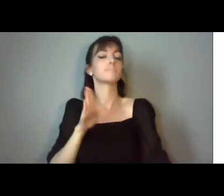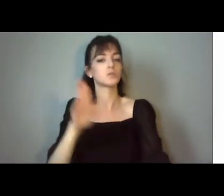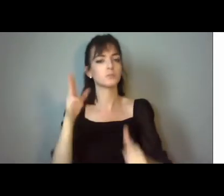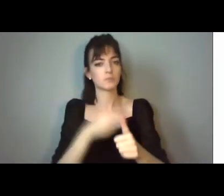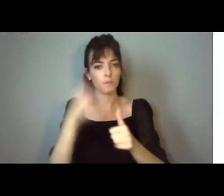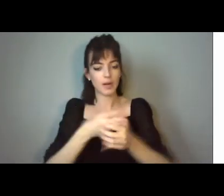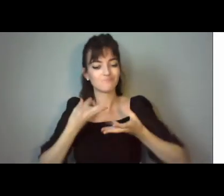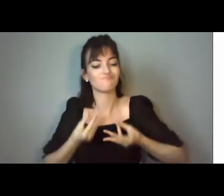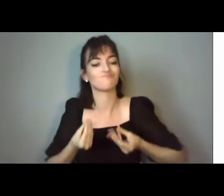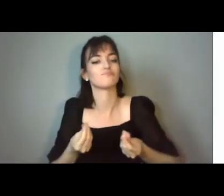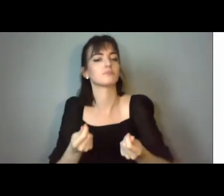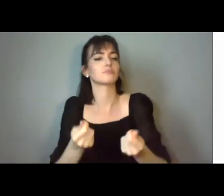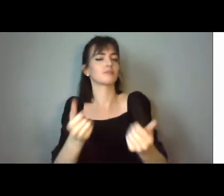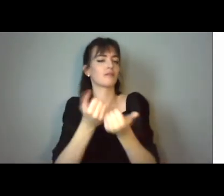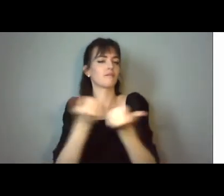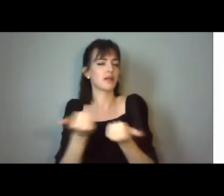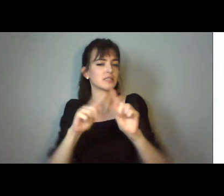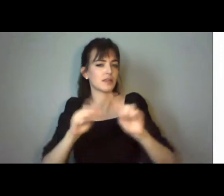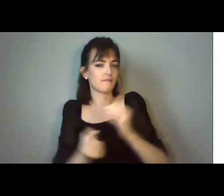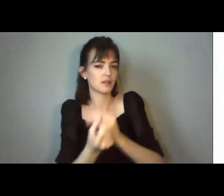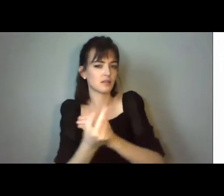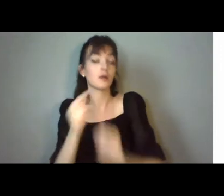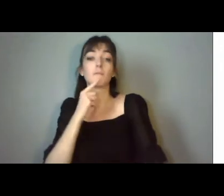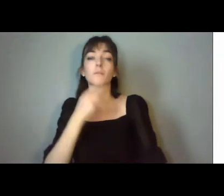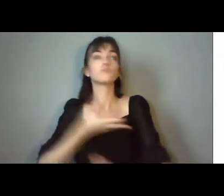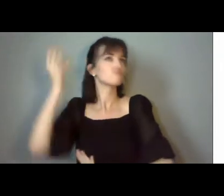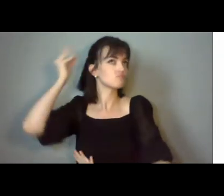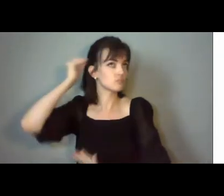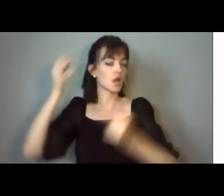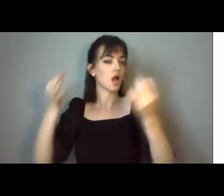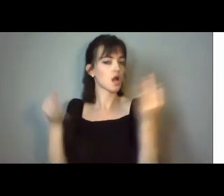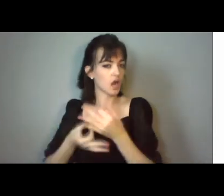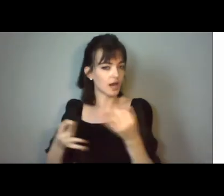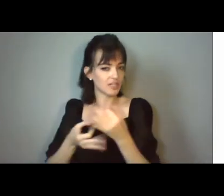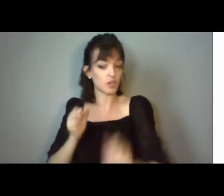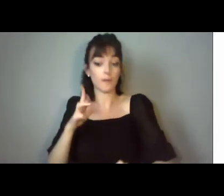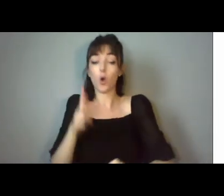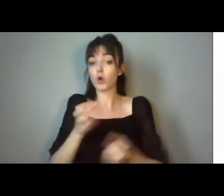bearing in mind that guardianship or substitute decision making for persons with disabilities